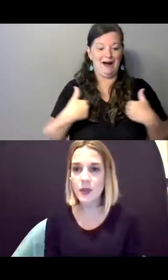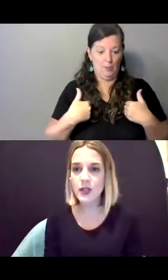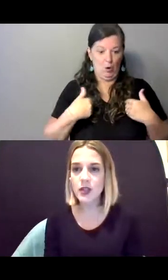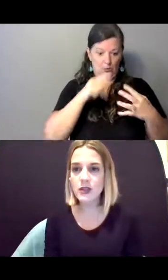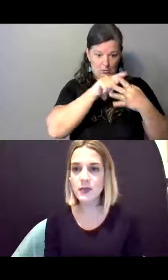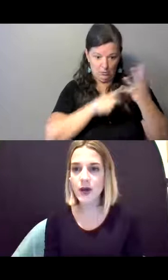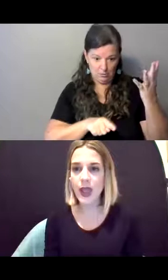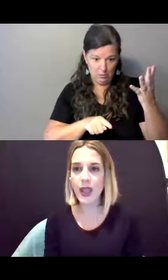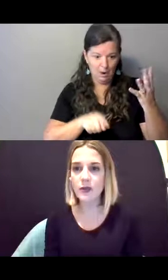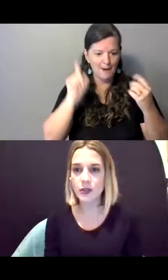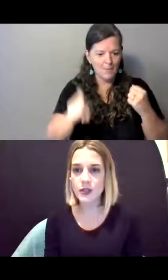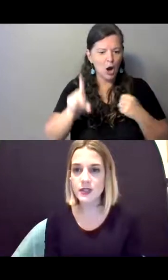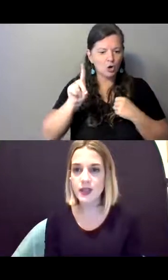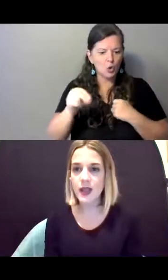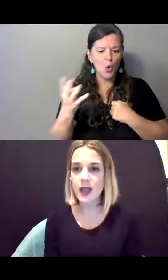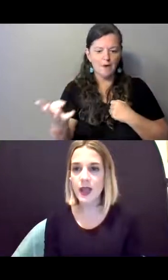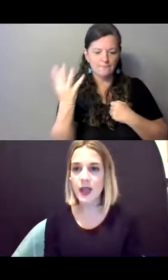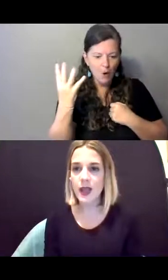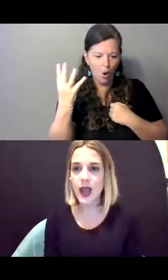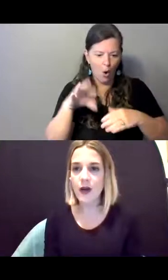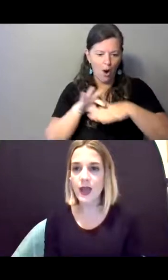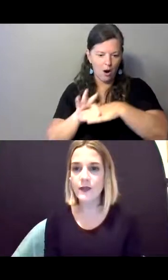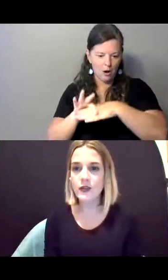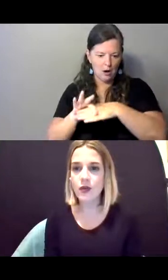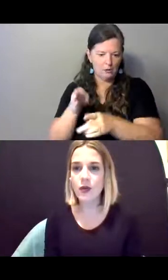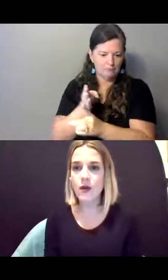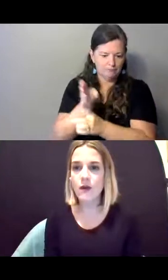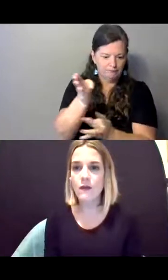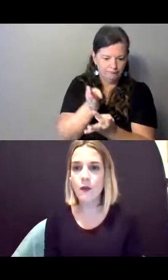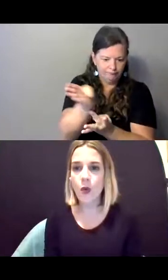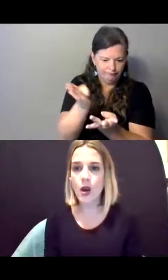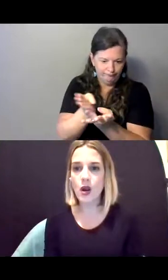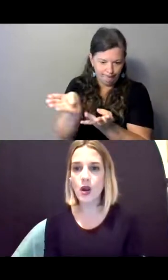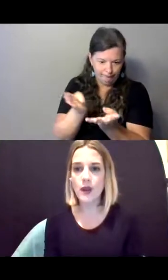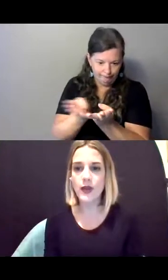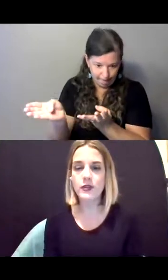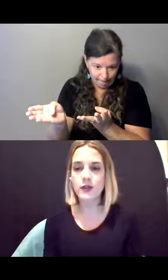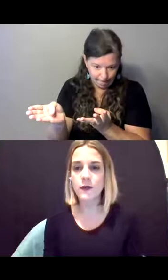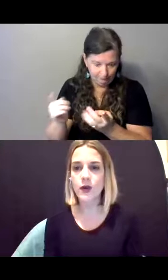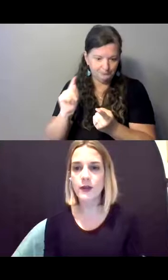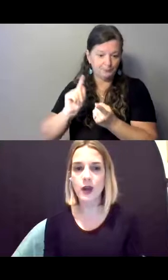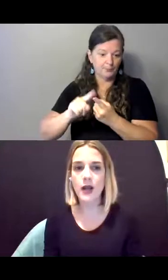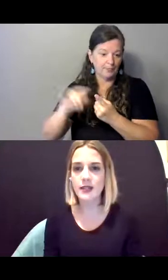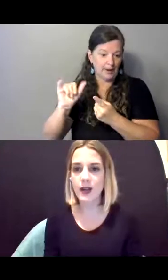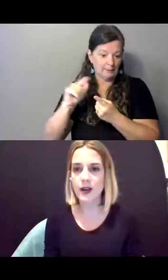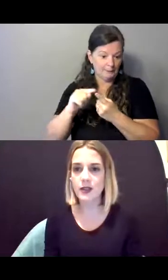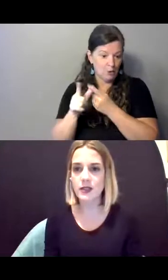but it talks about animals and how they have to do four. There's four different content areas.